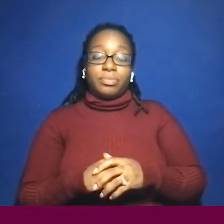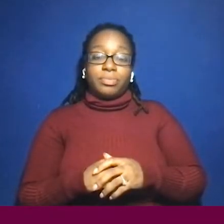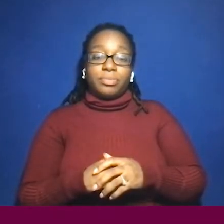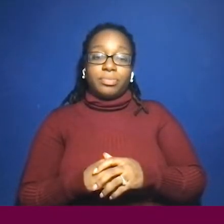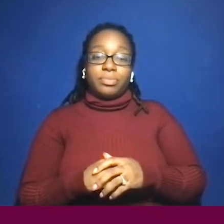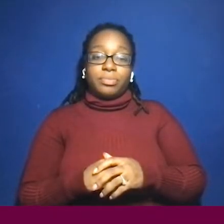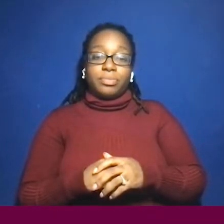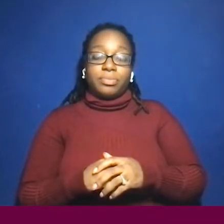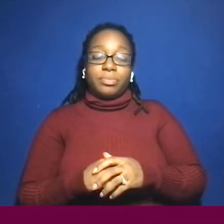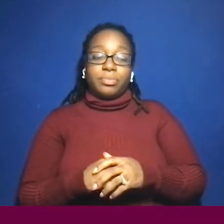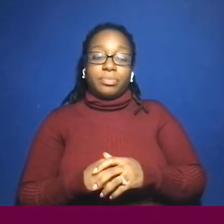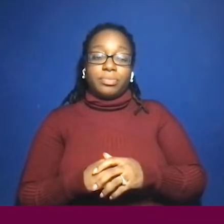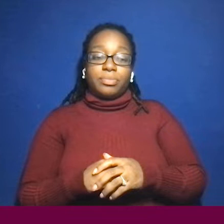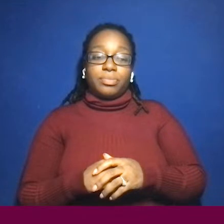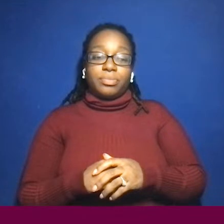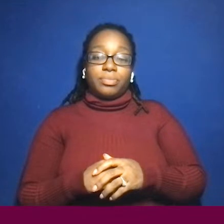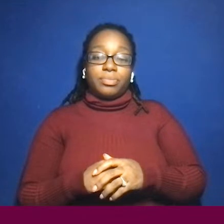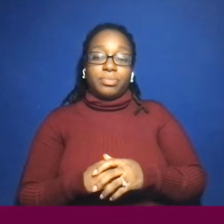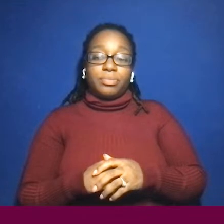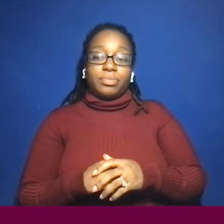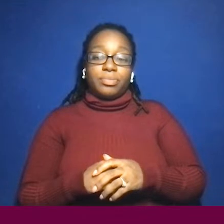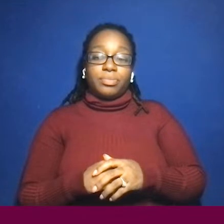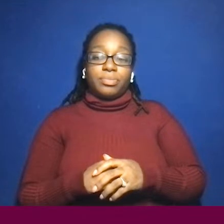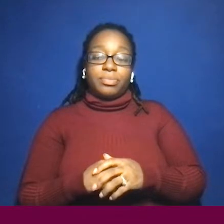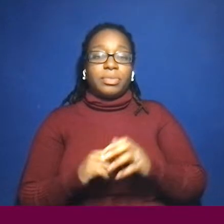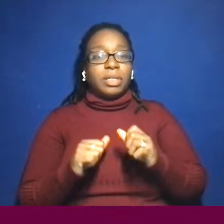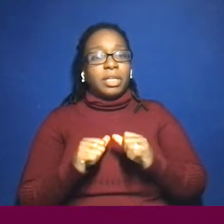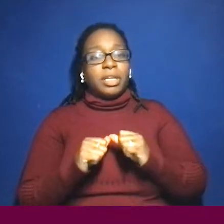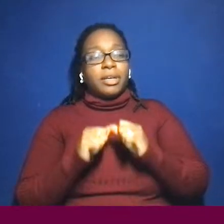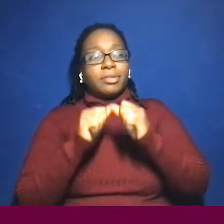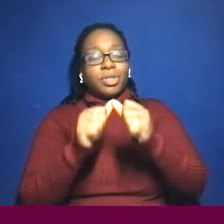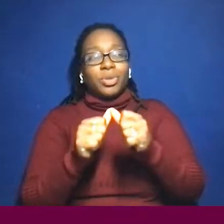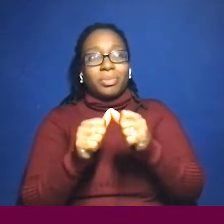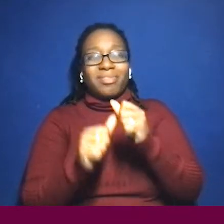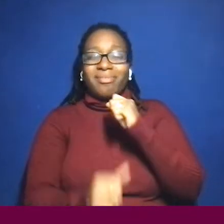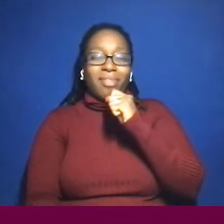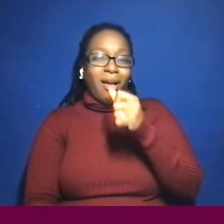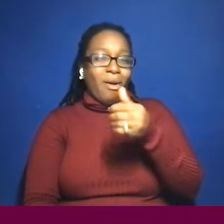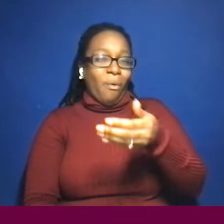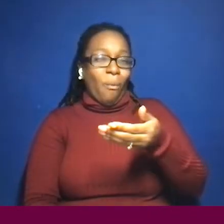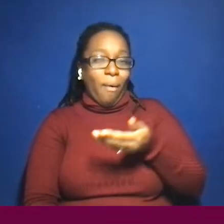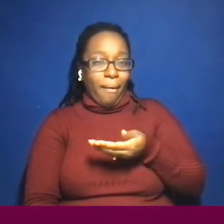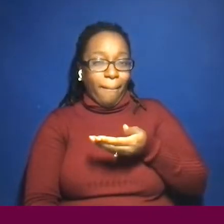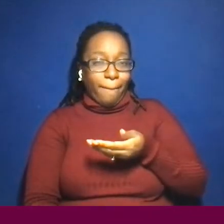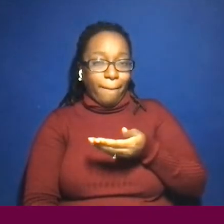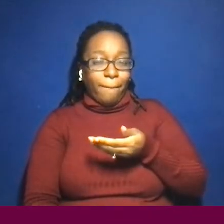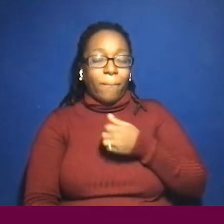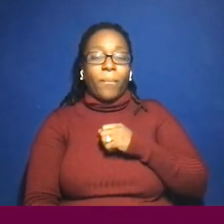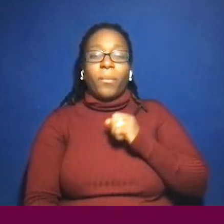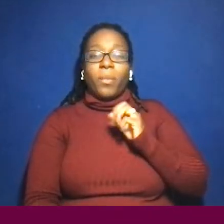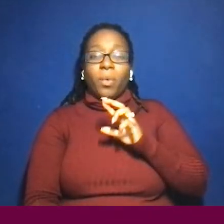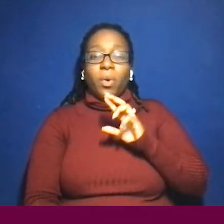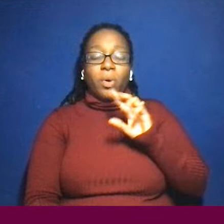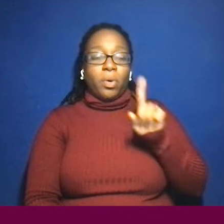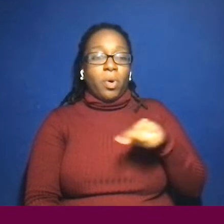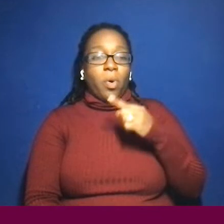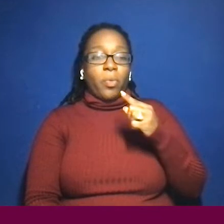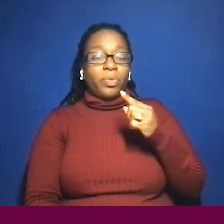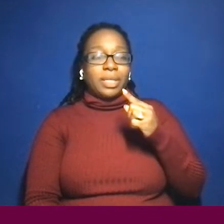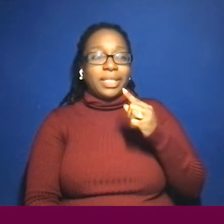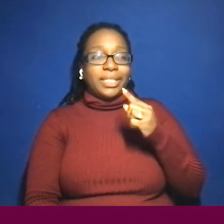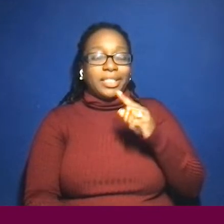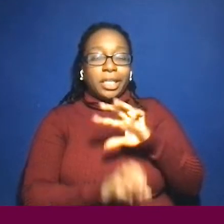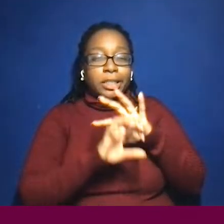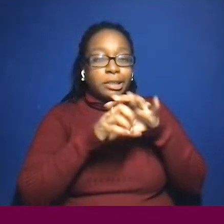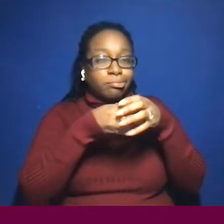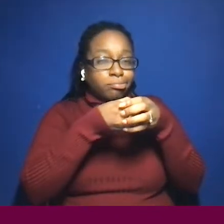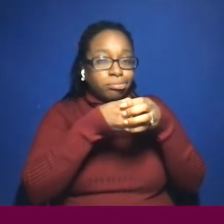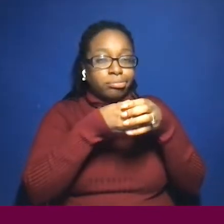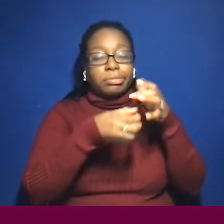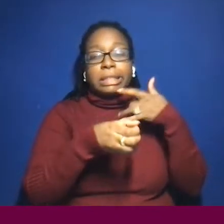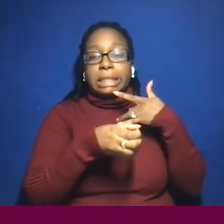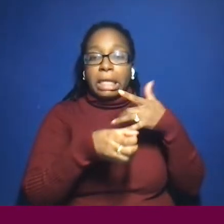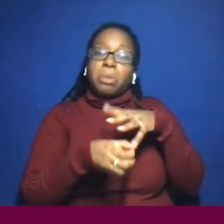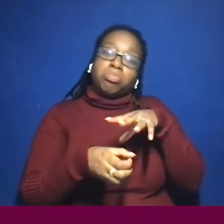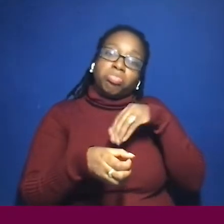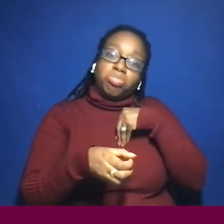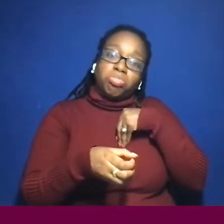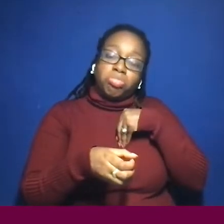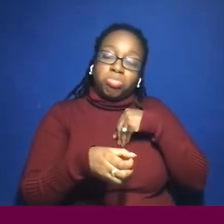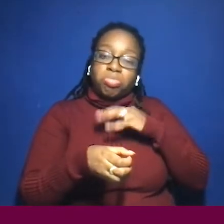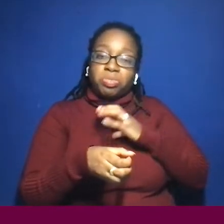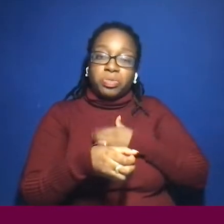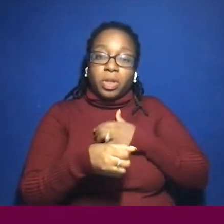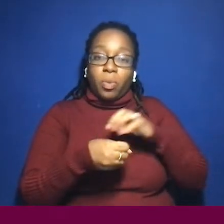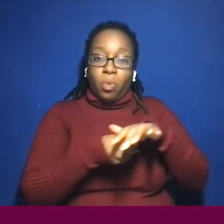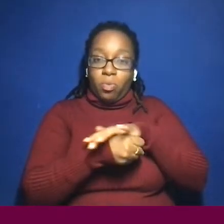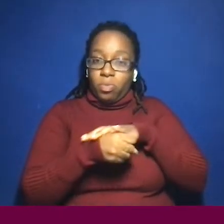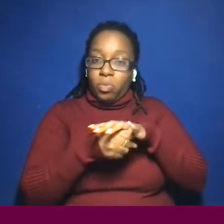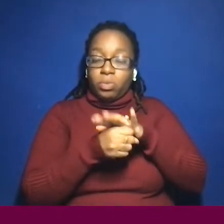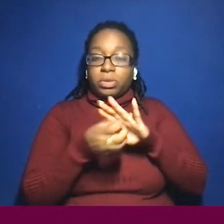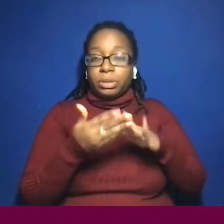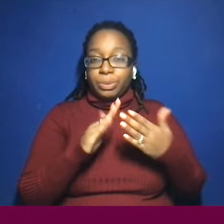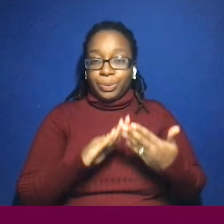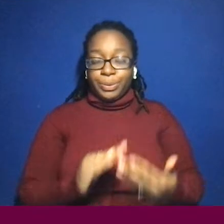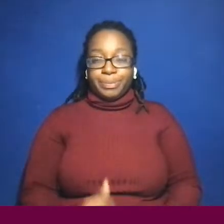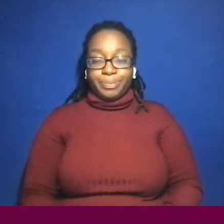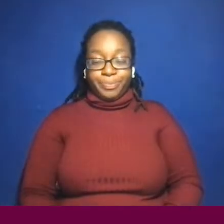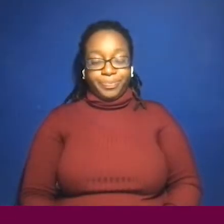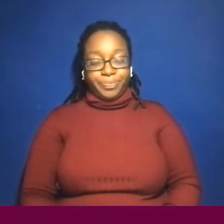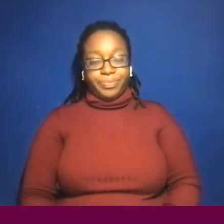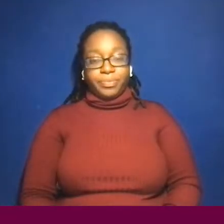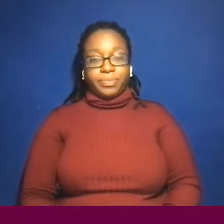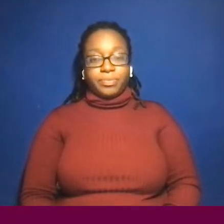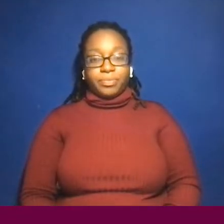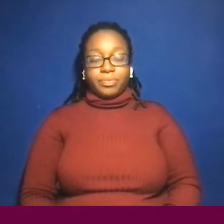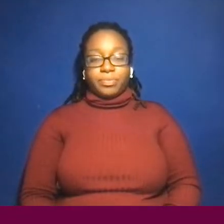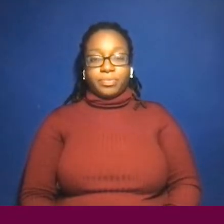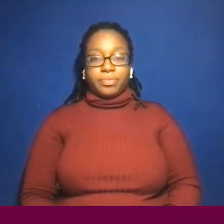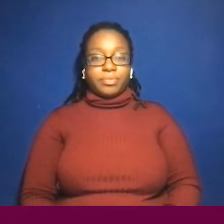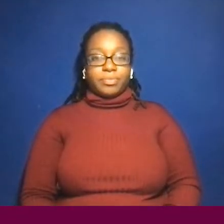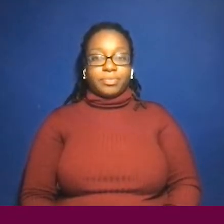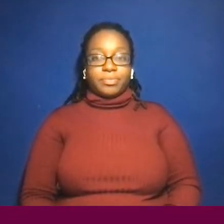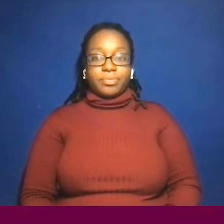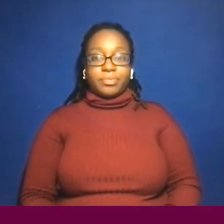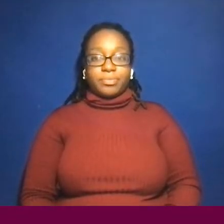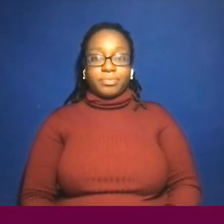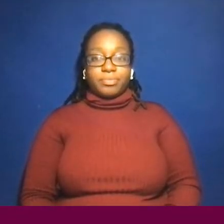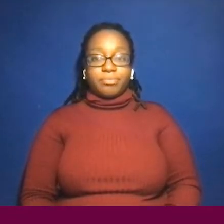be unwelcomed or only marginally welcomed in our local communities. It's a real head scratcher.